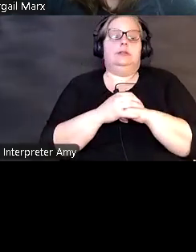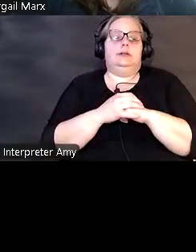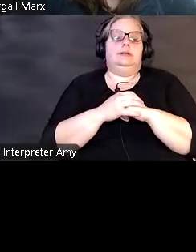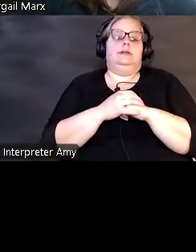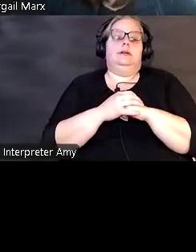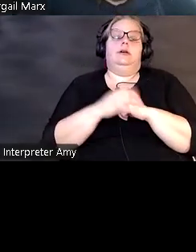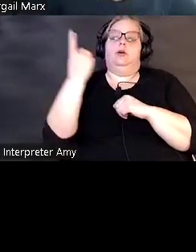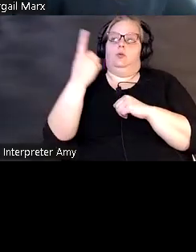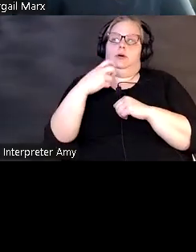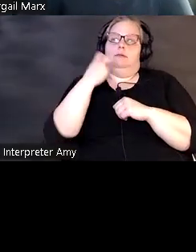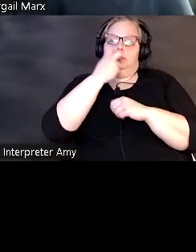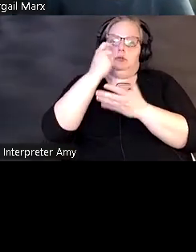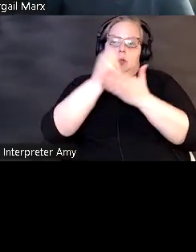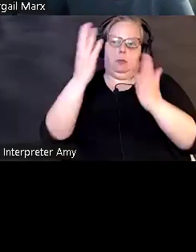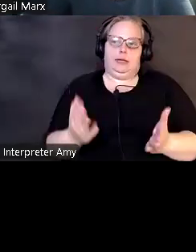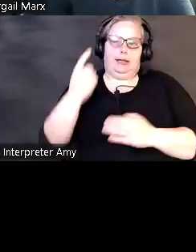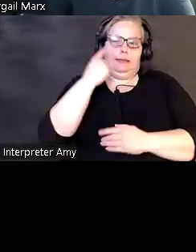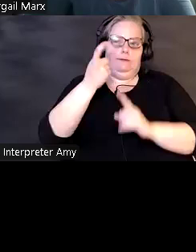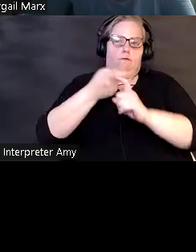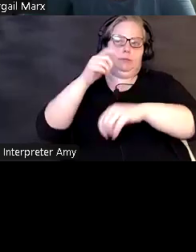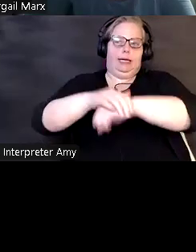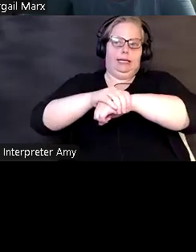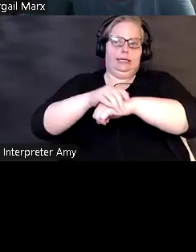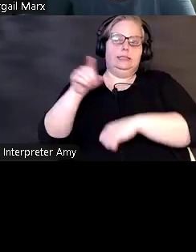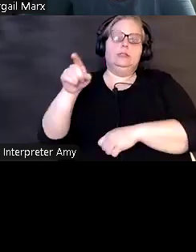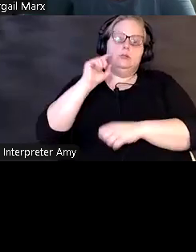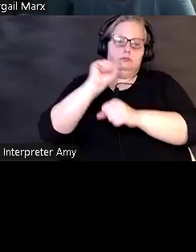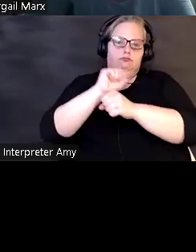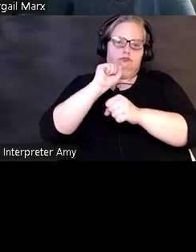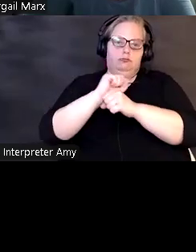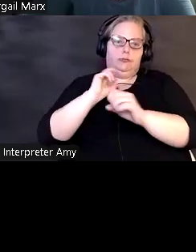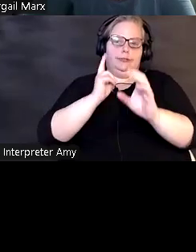speech therapist who I think is out of England that's been working on Project Relate had said